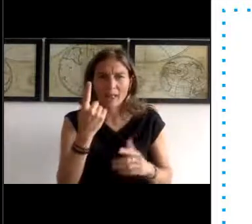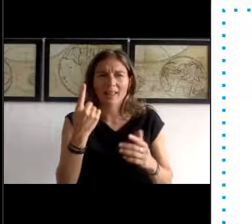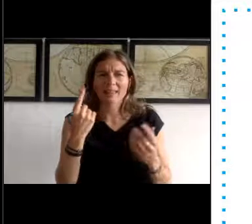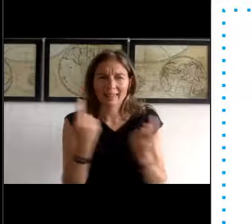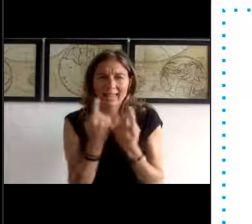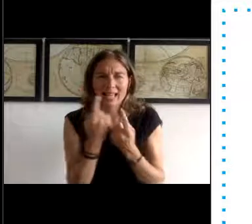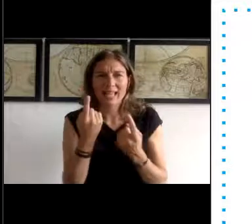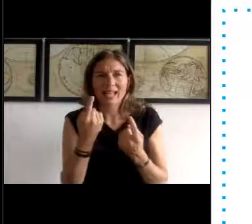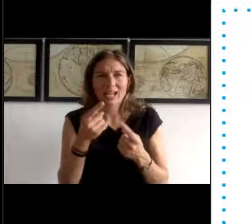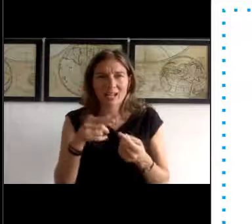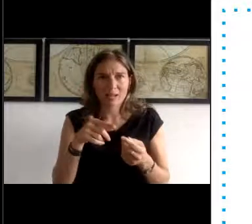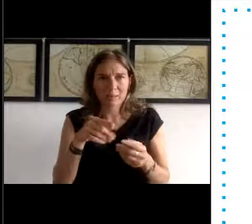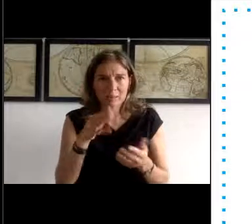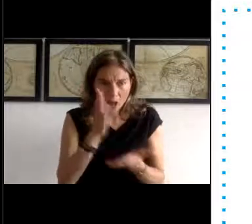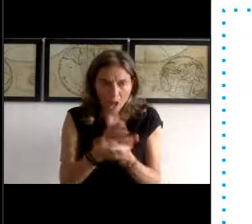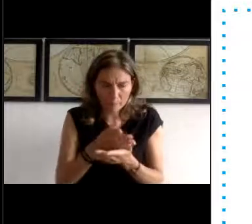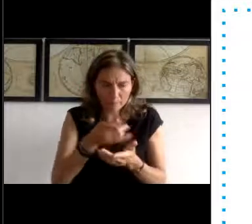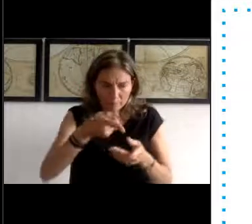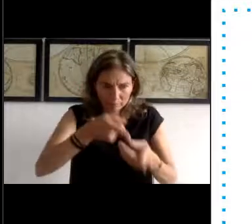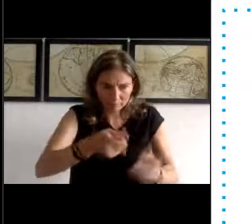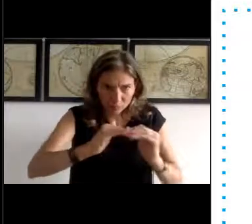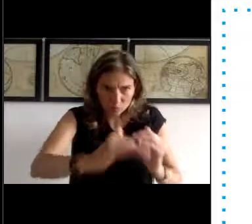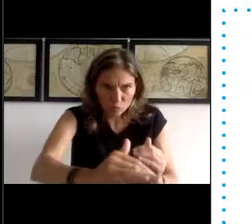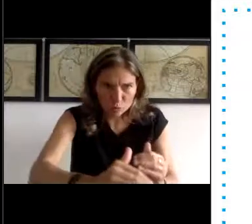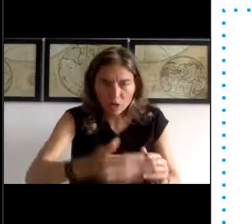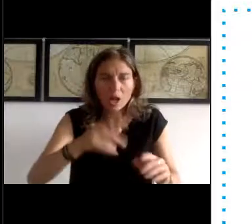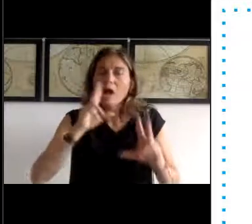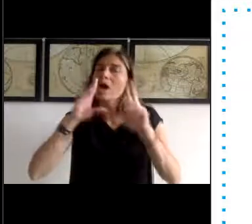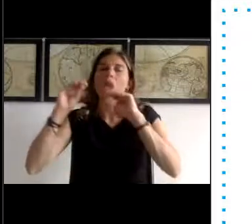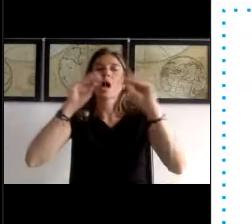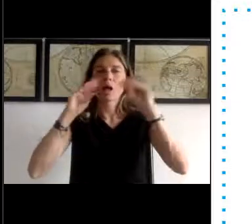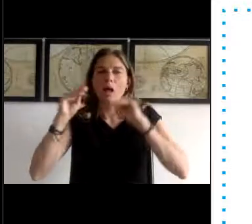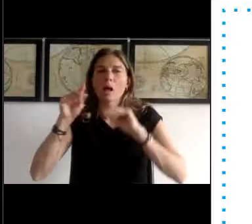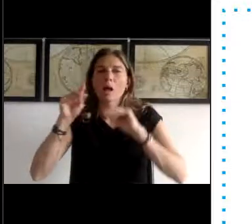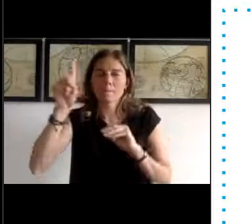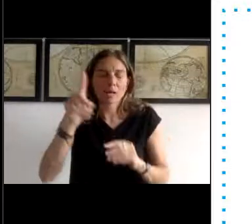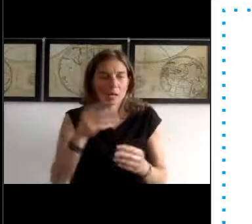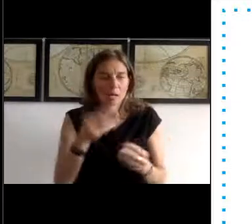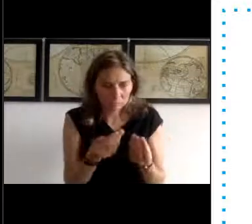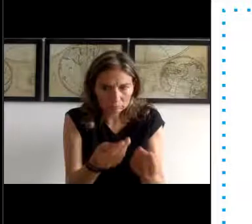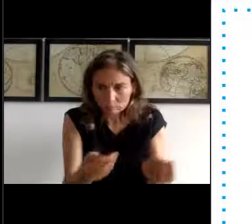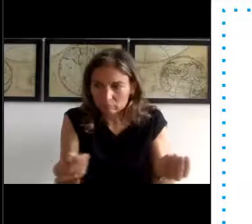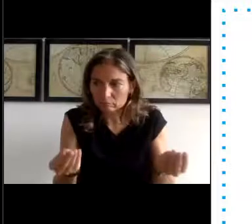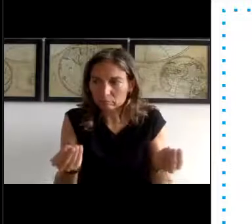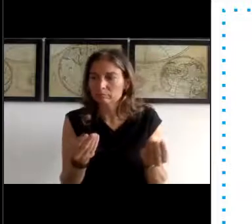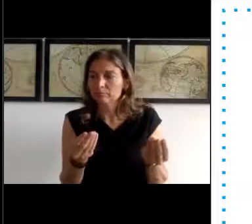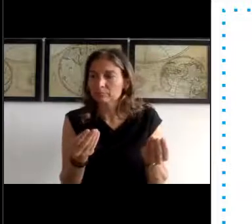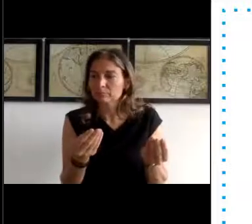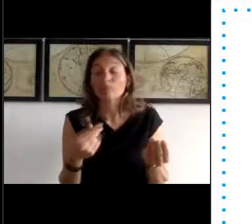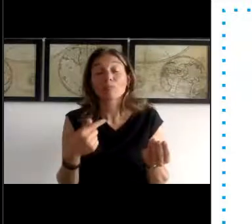the national and the executive agency etc. And with this inclusion and diversity strategy we want to do